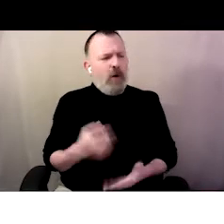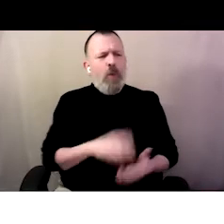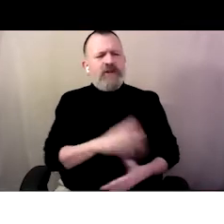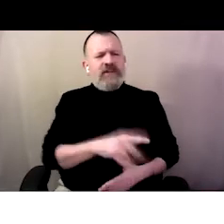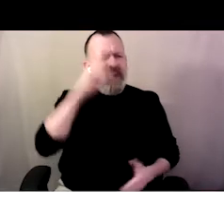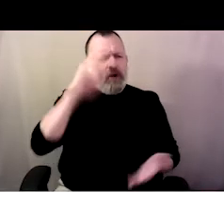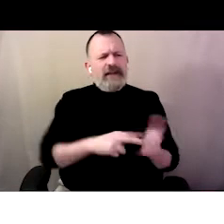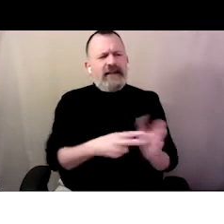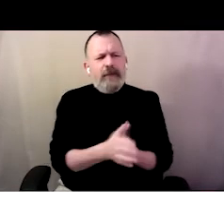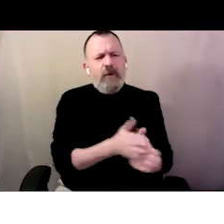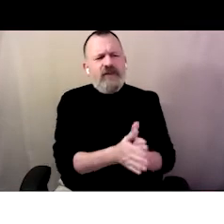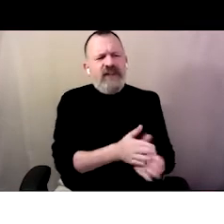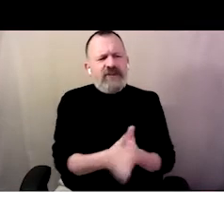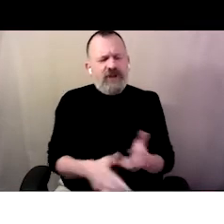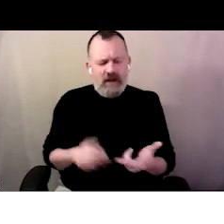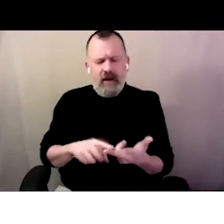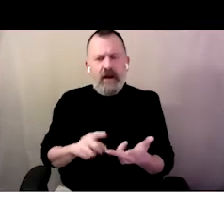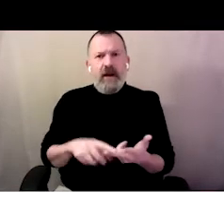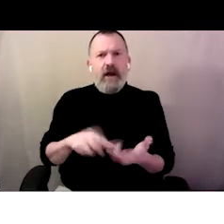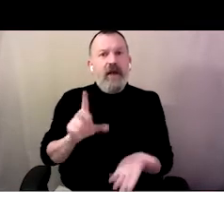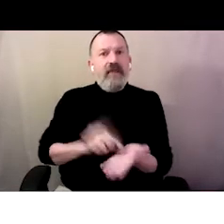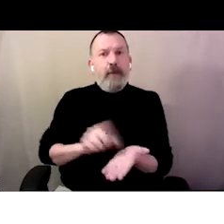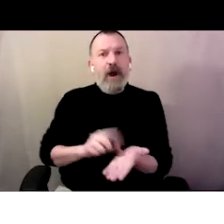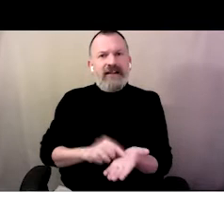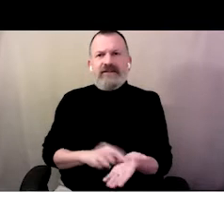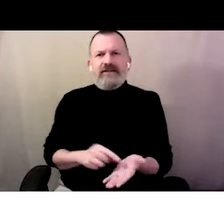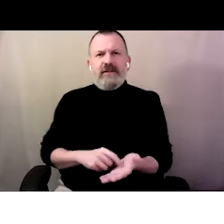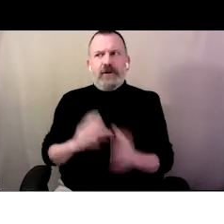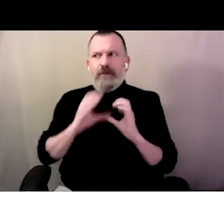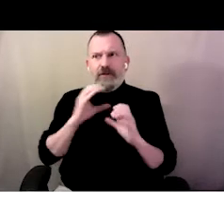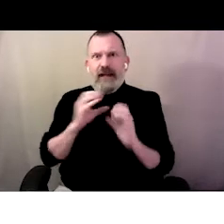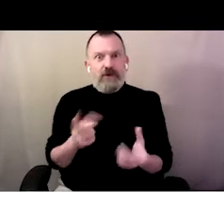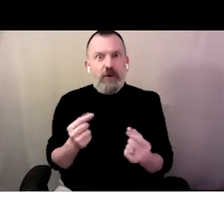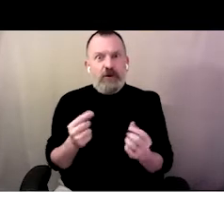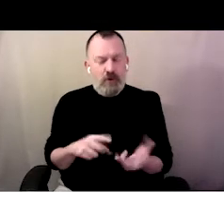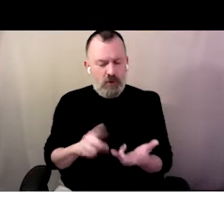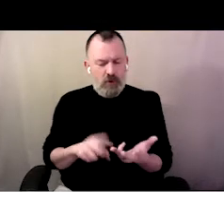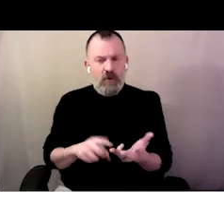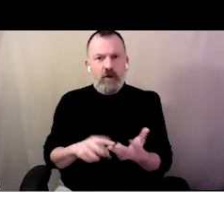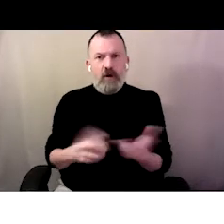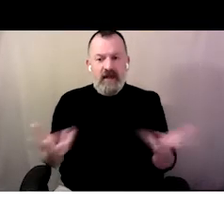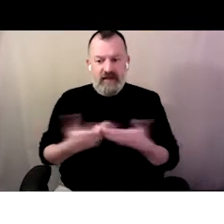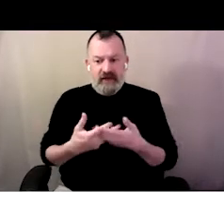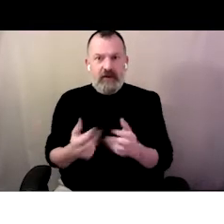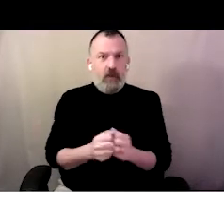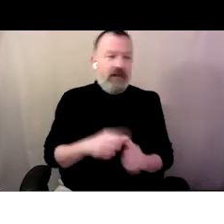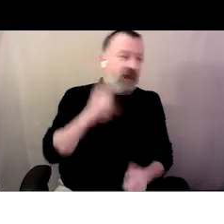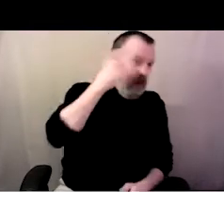CalebBarlow: You've got the press and the communications of what do you do, you've got the interface between government, law enforcement, you've got politics in this